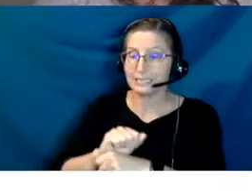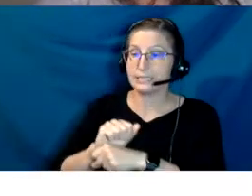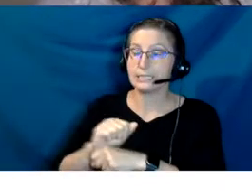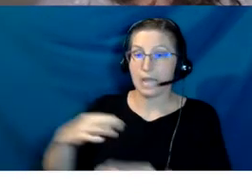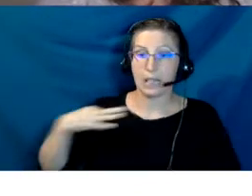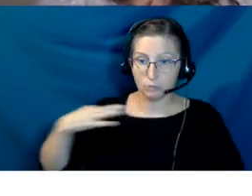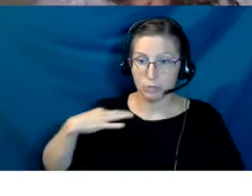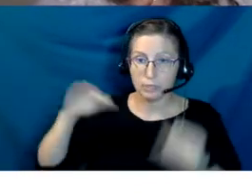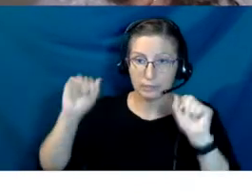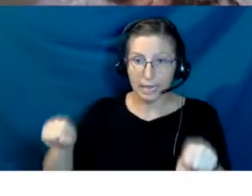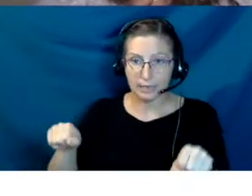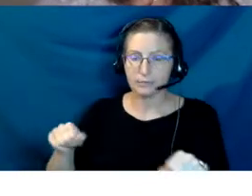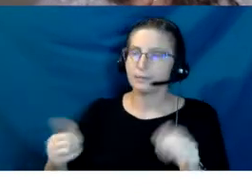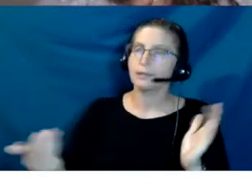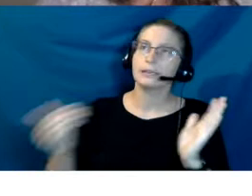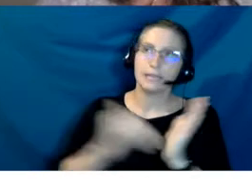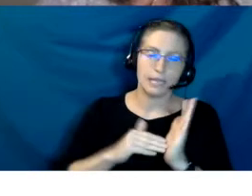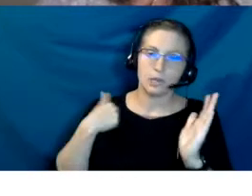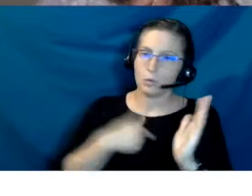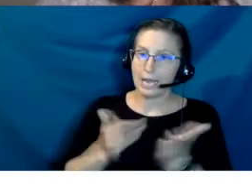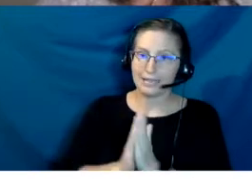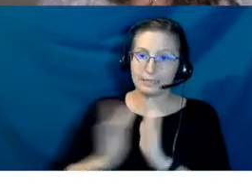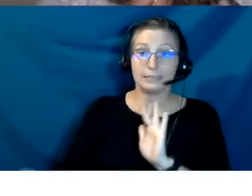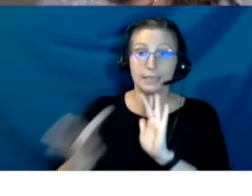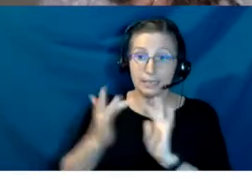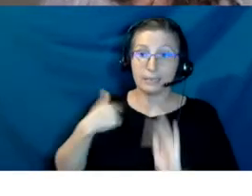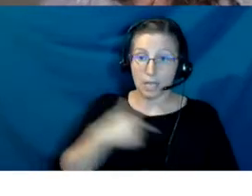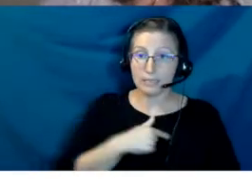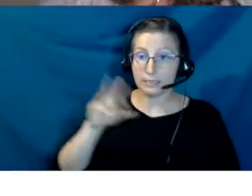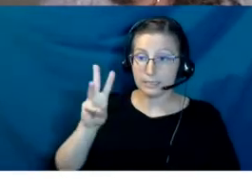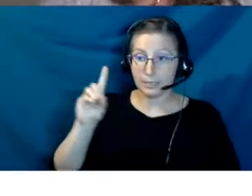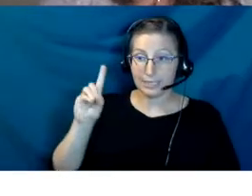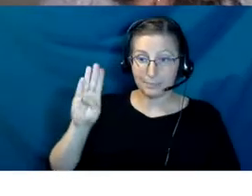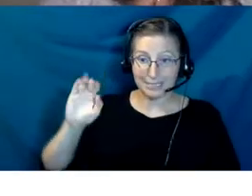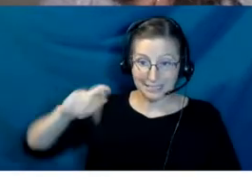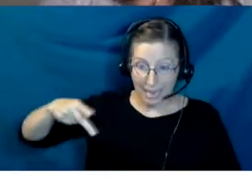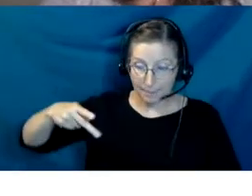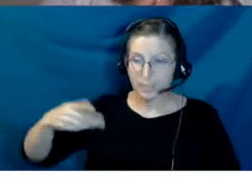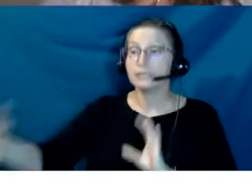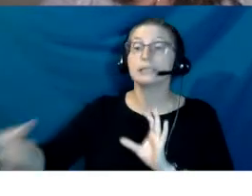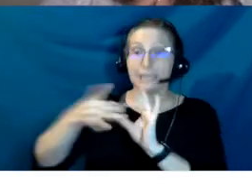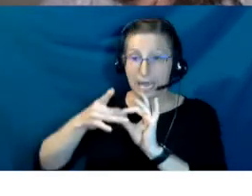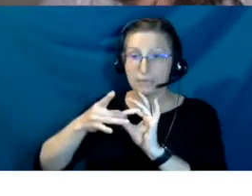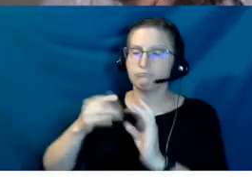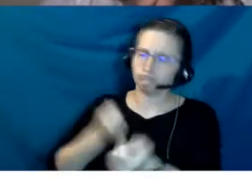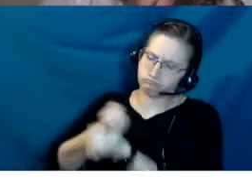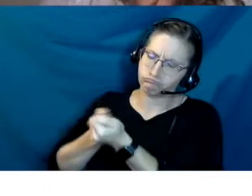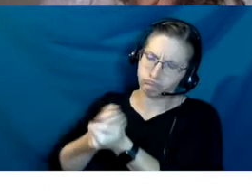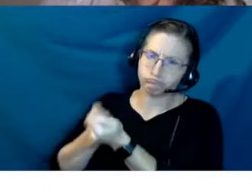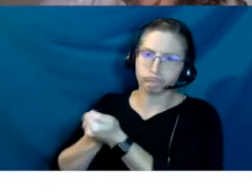out to us and connect with us and we are happy to help support you moving forward.